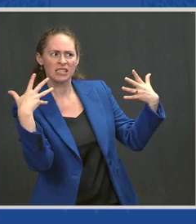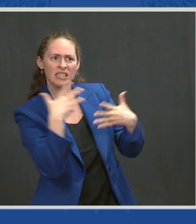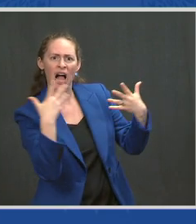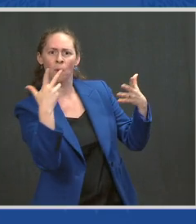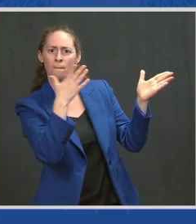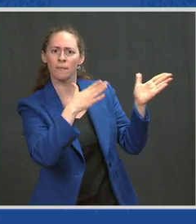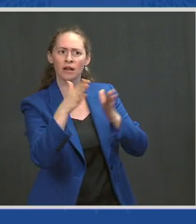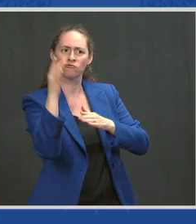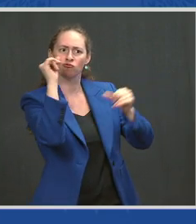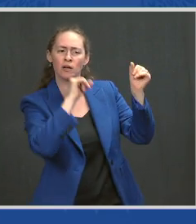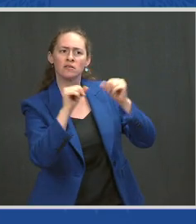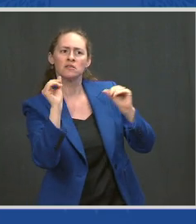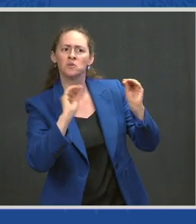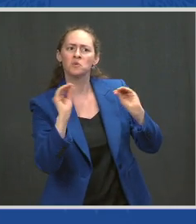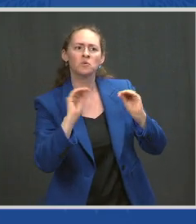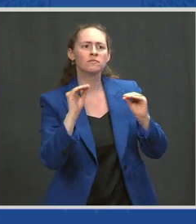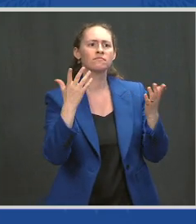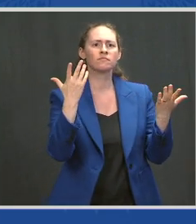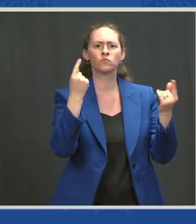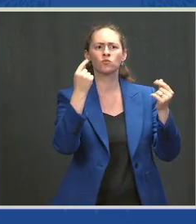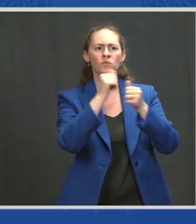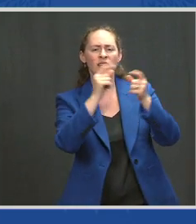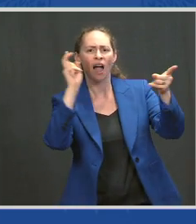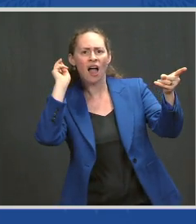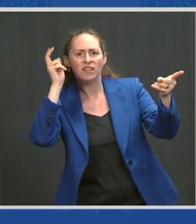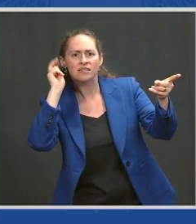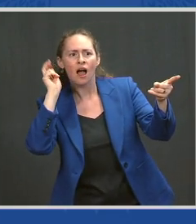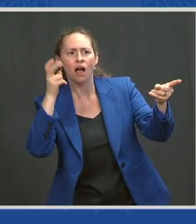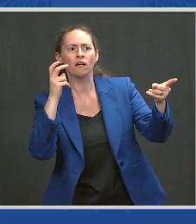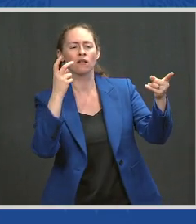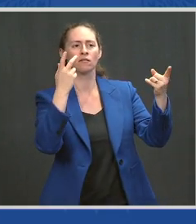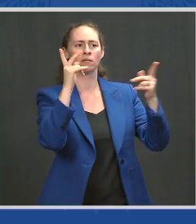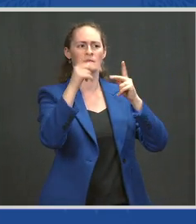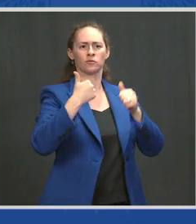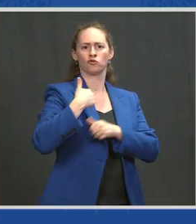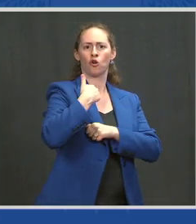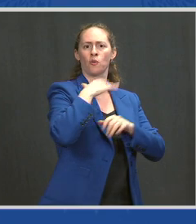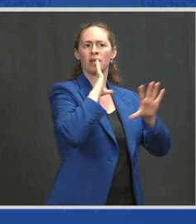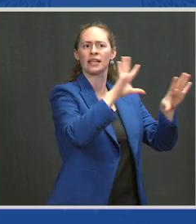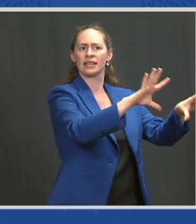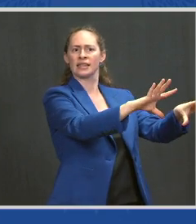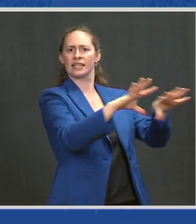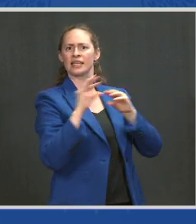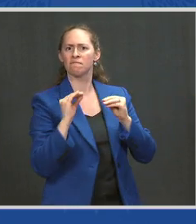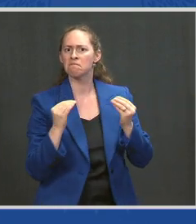and the safe withdrawal of troops? The President: Yes. Yes, yes, and yes. Let me go back to the first part.